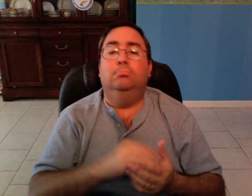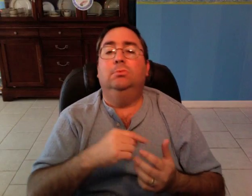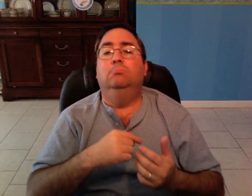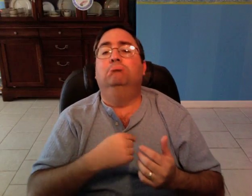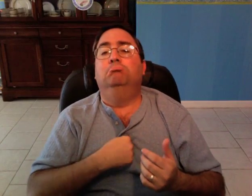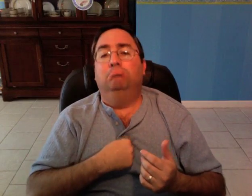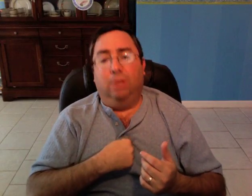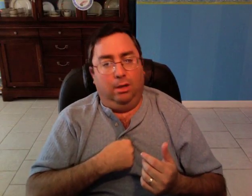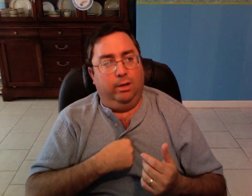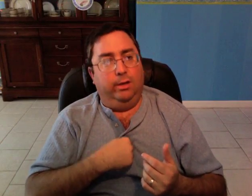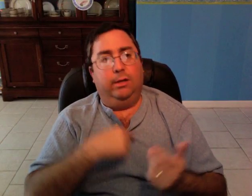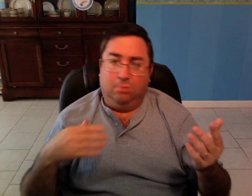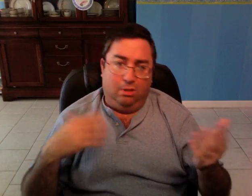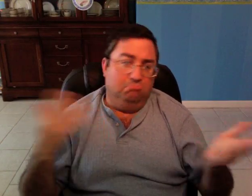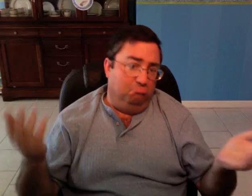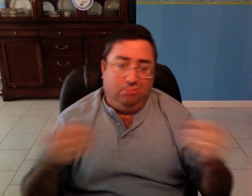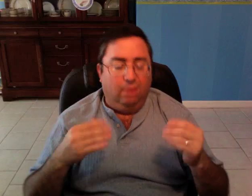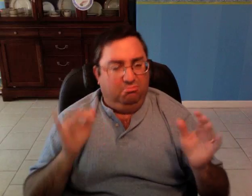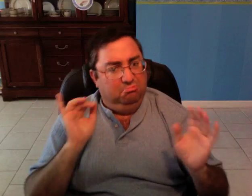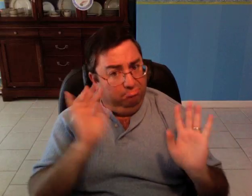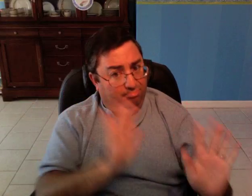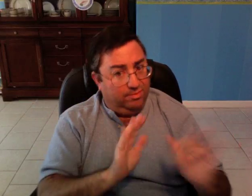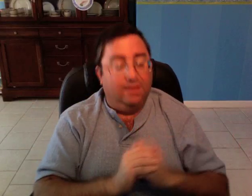and so on.